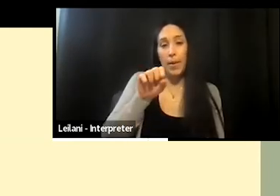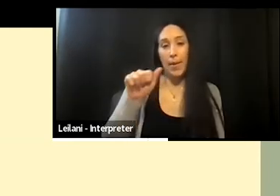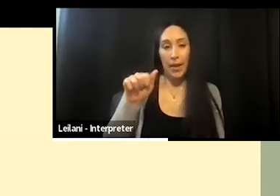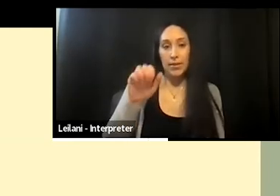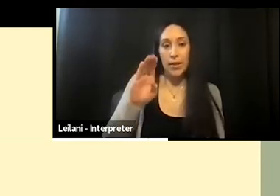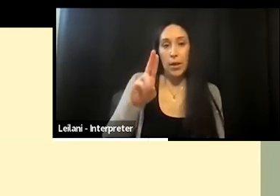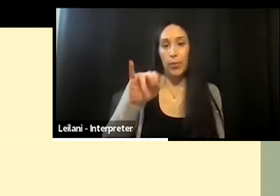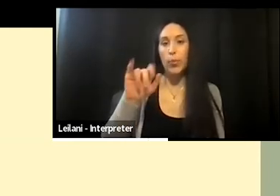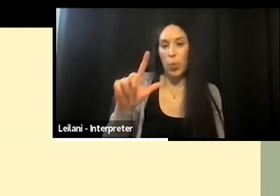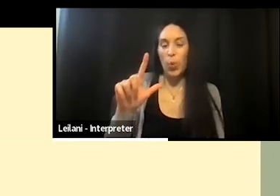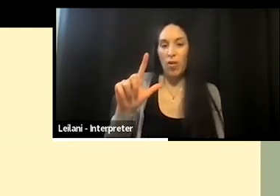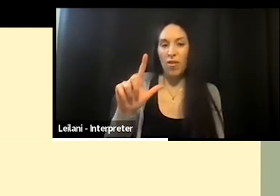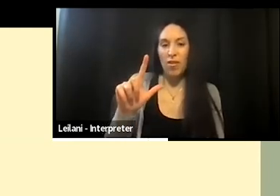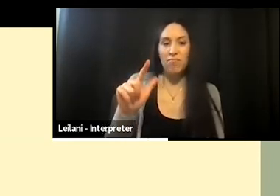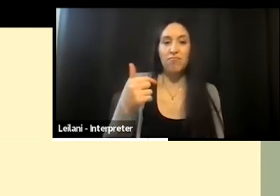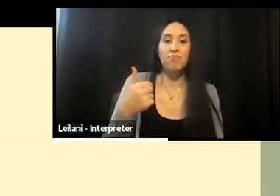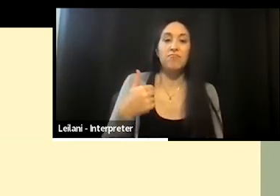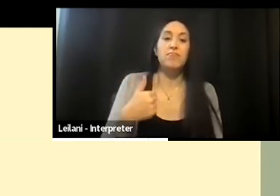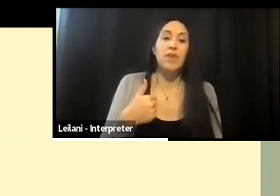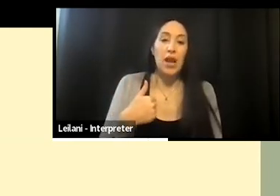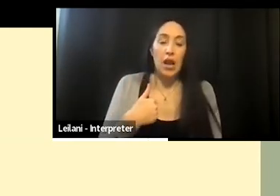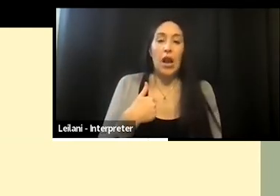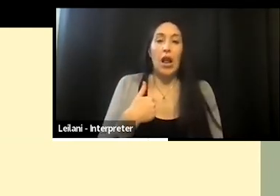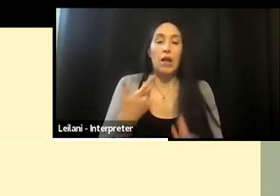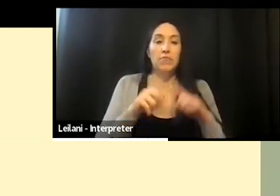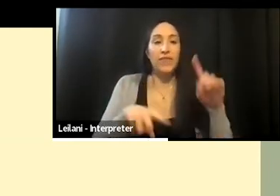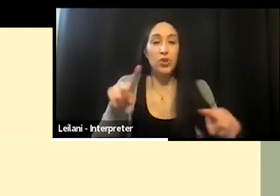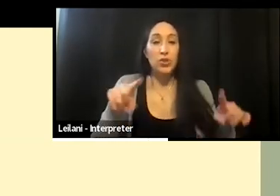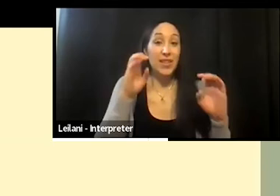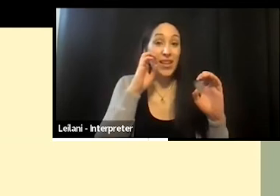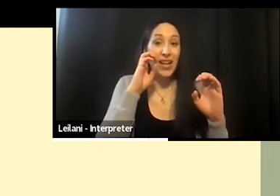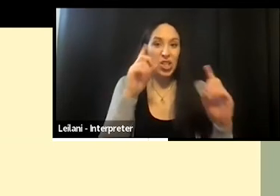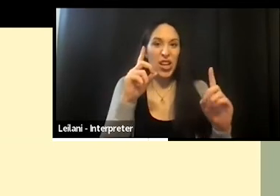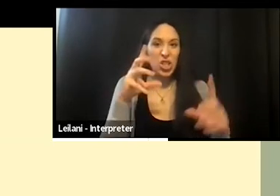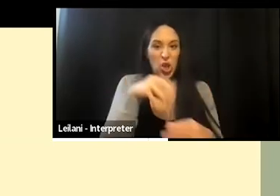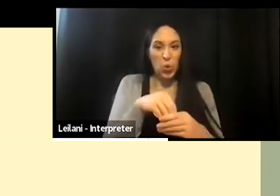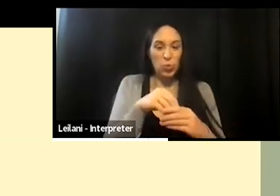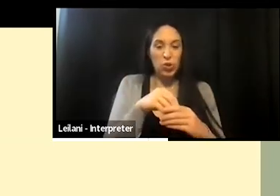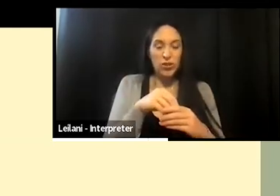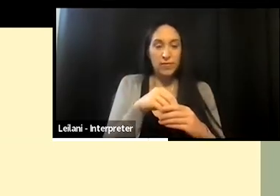and a diversity equity and inclusion educator. I'm also a spiritual director and community minister